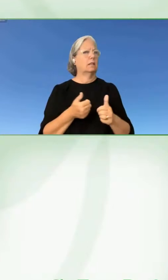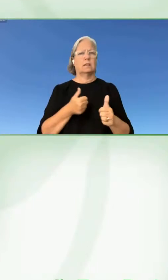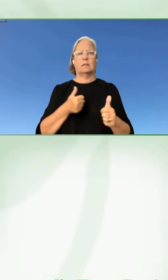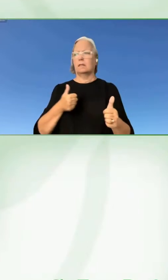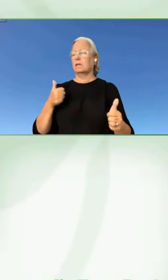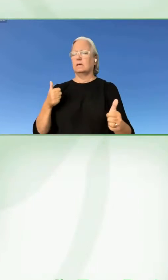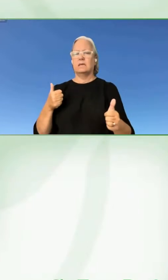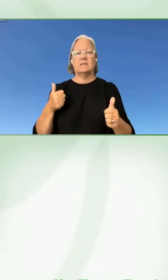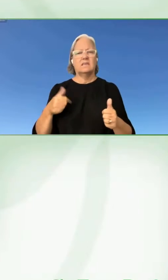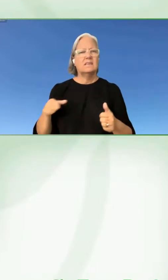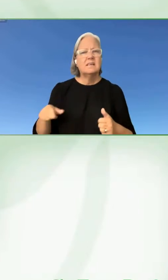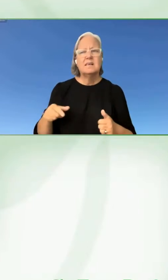some people behind.